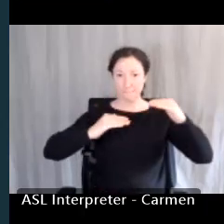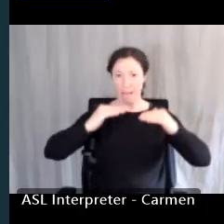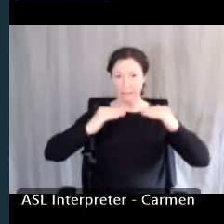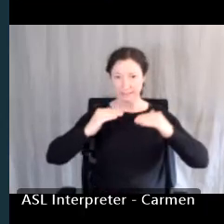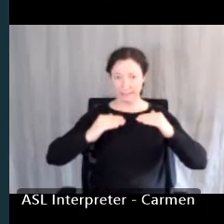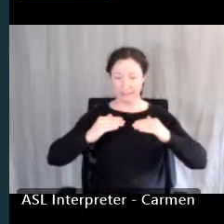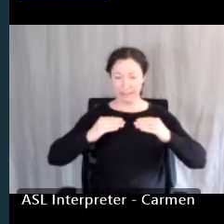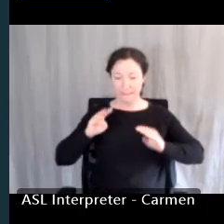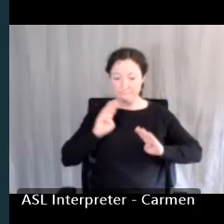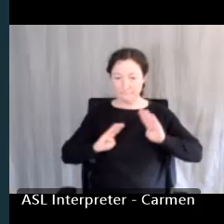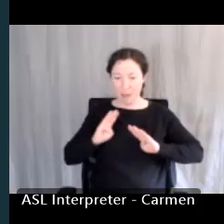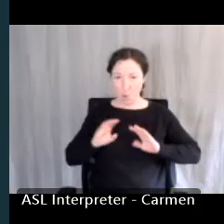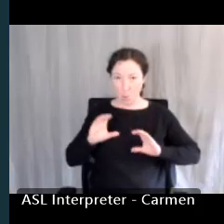and how affects you and,